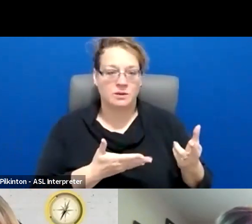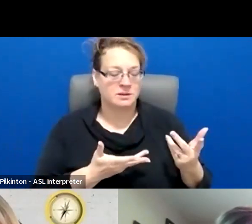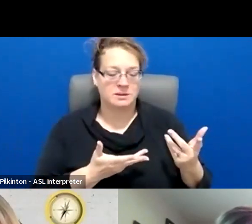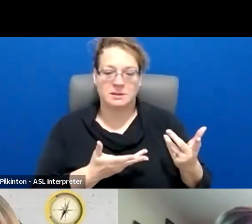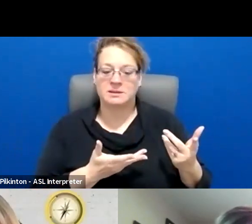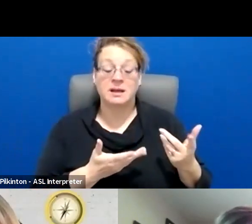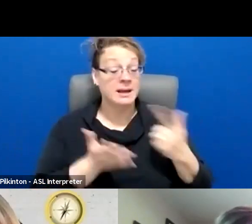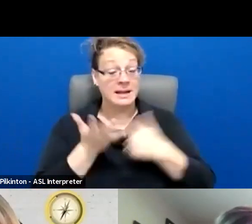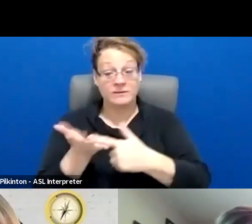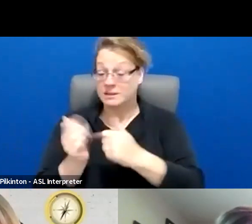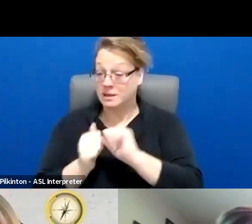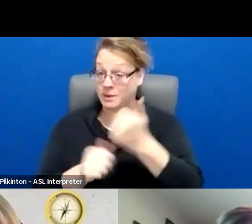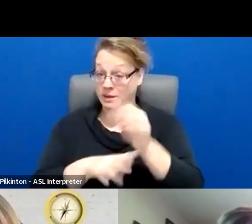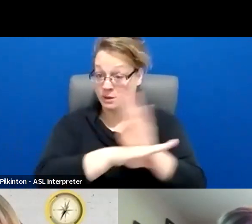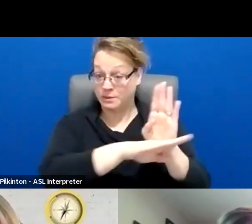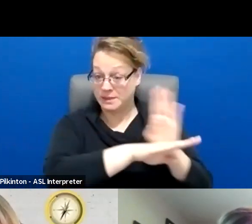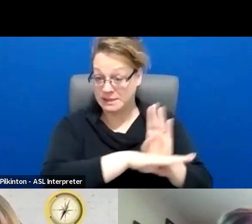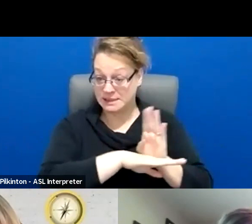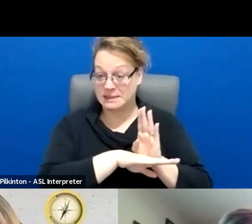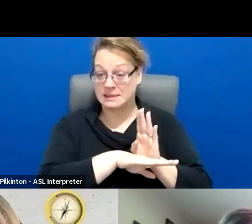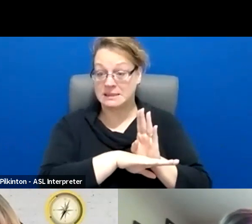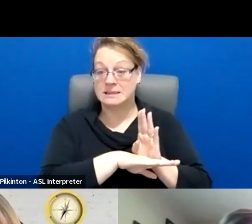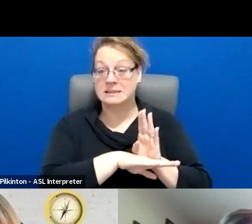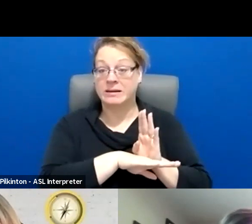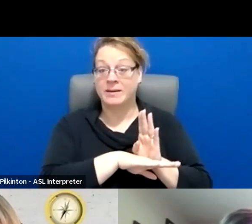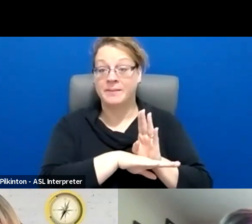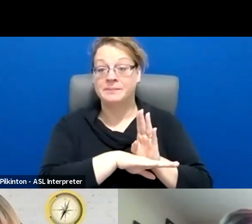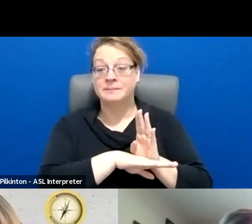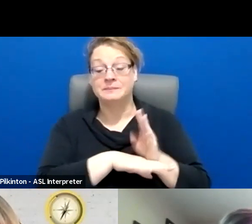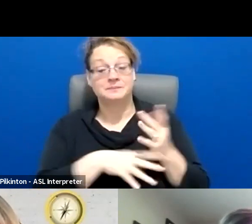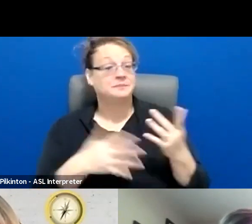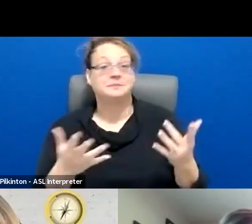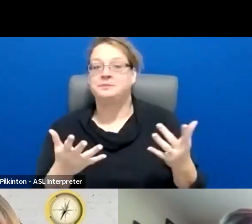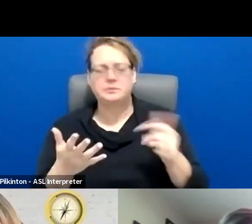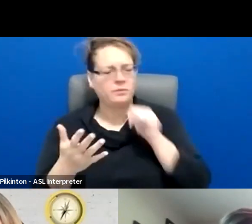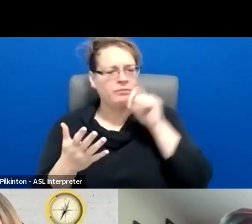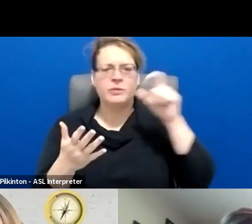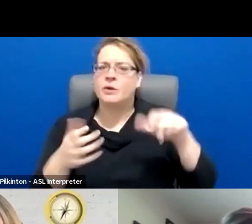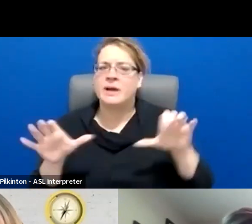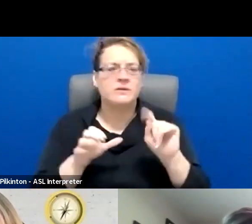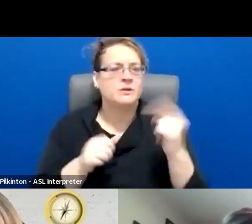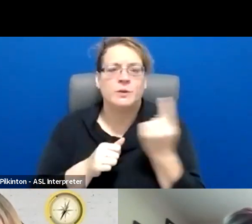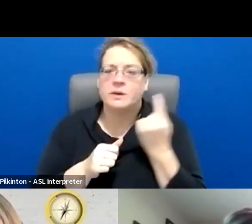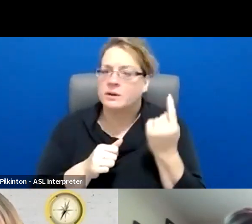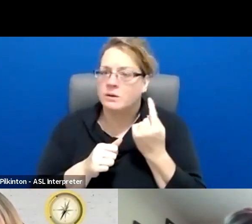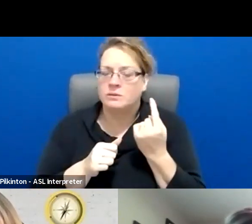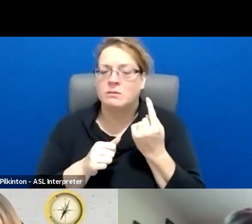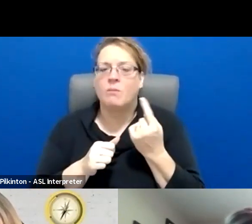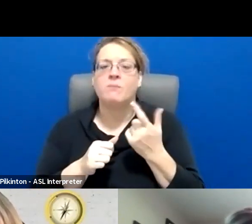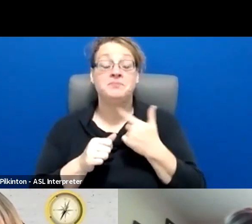How about right here. There are so many resources.